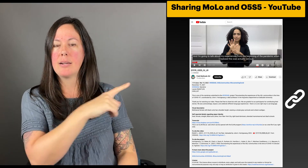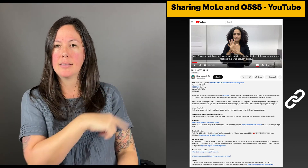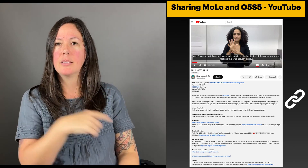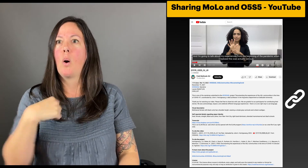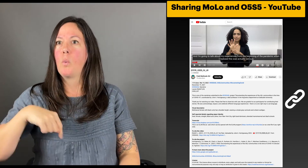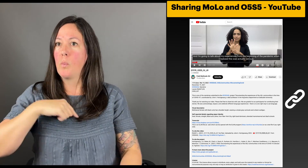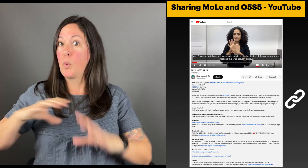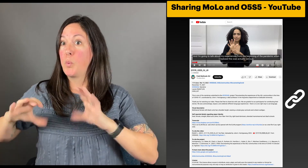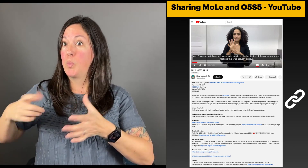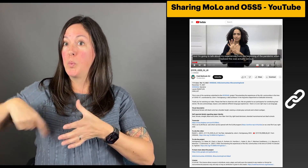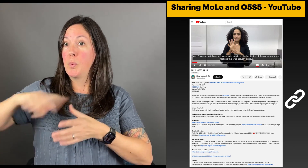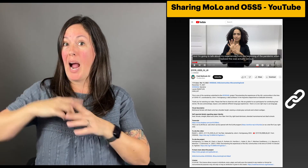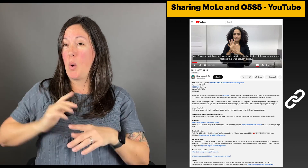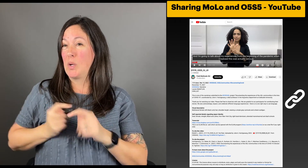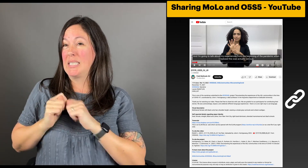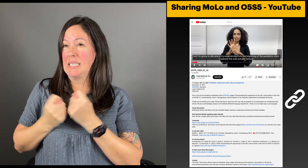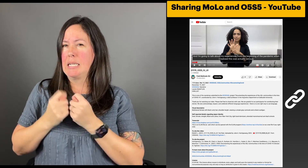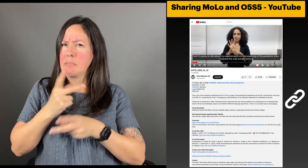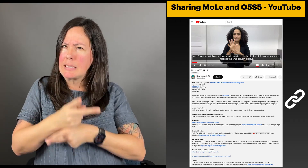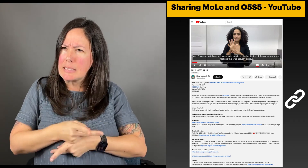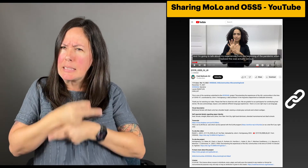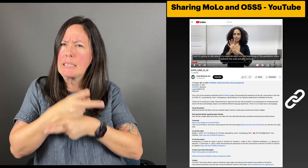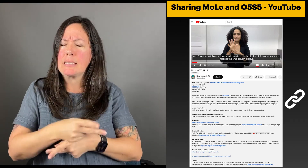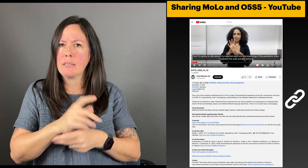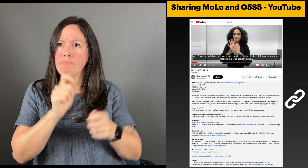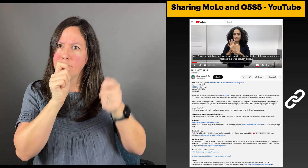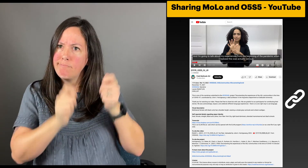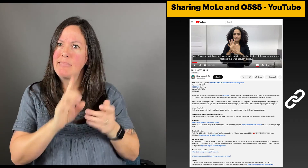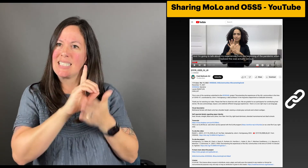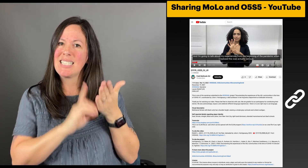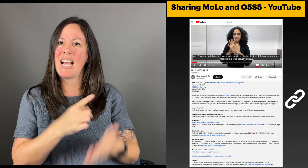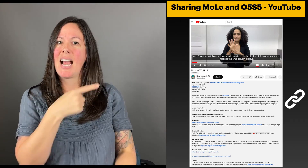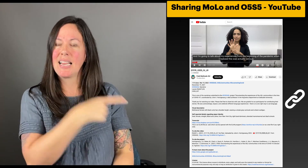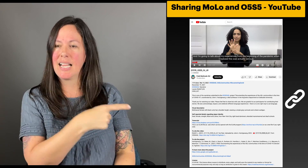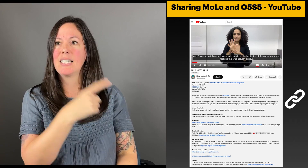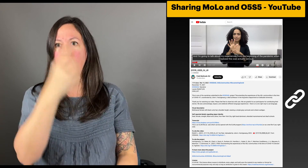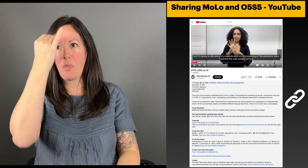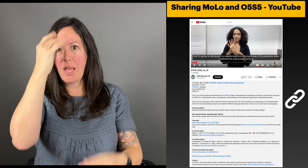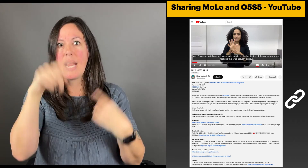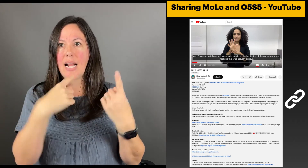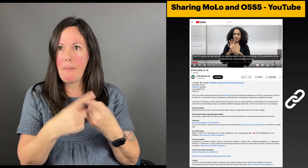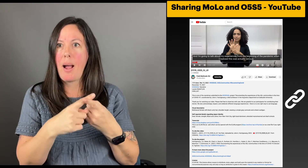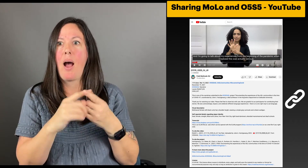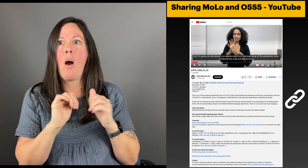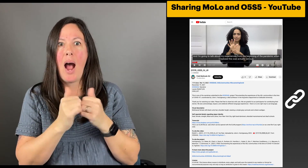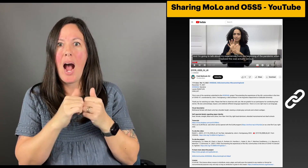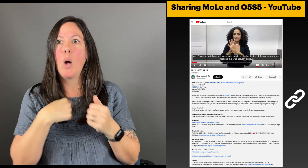look at later but I wanted to show you the kinds of information we put into the